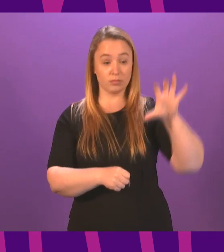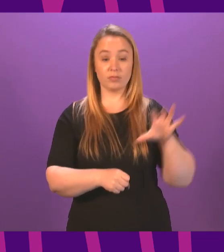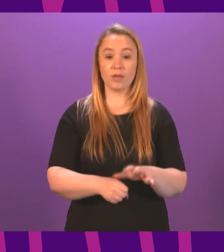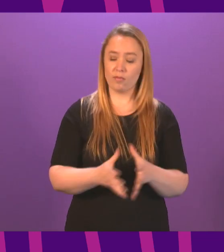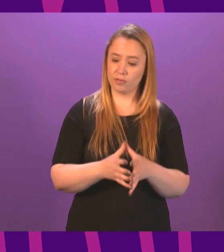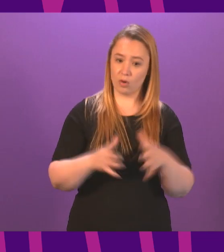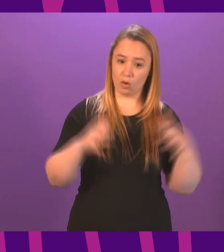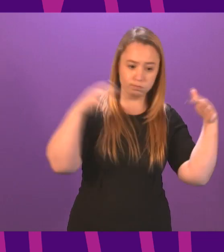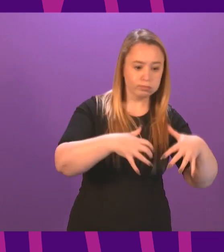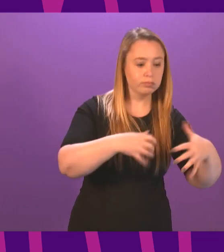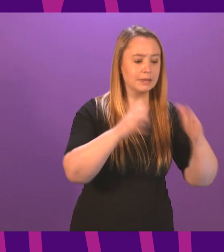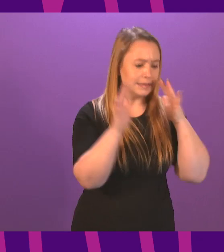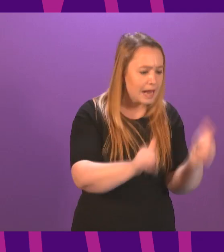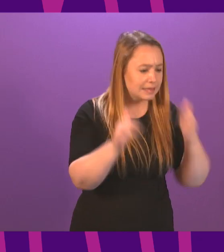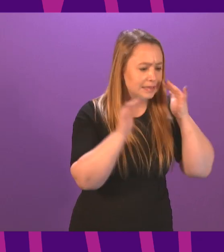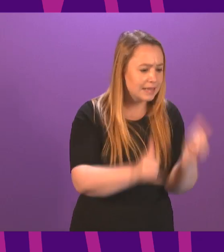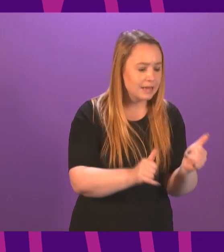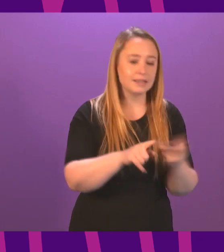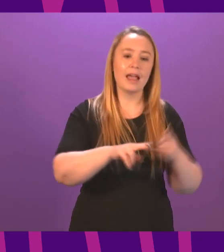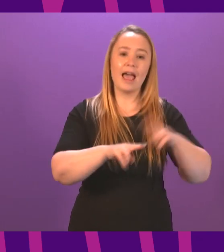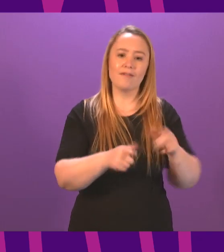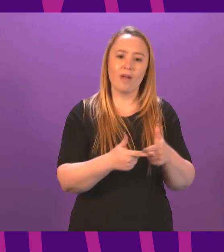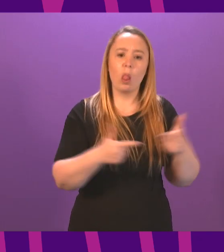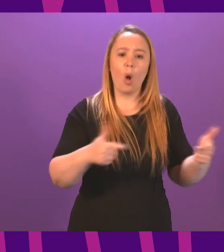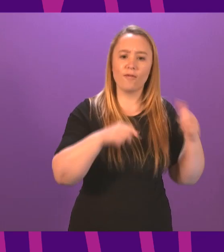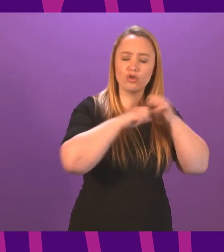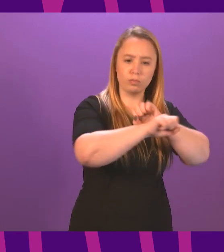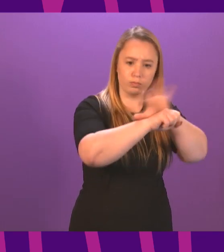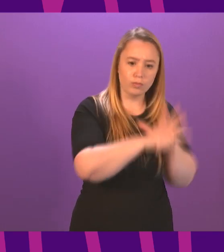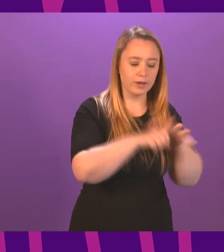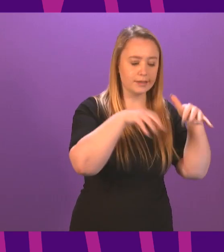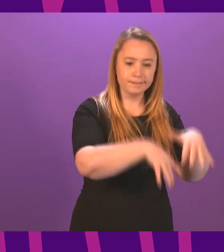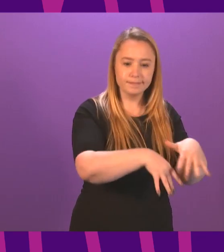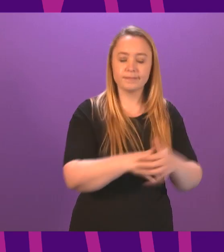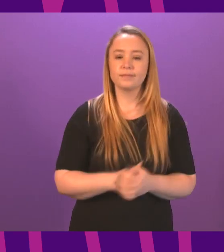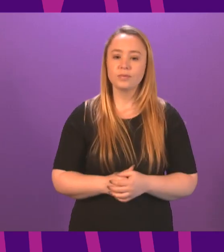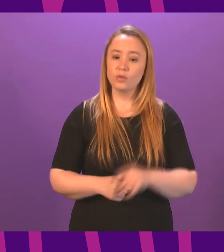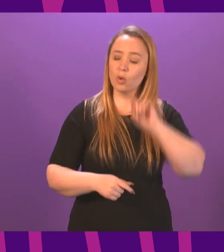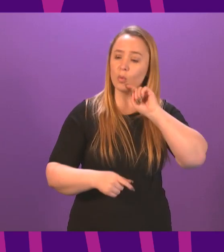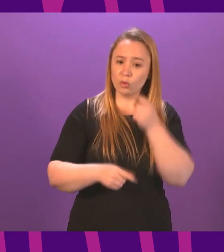We will continue to do the hard work that is necessary to turn what we all want to see